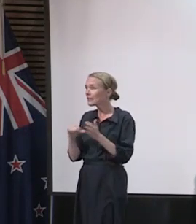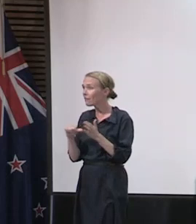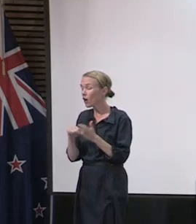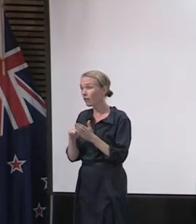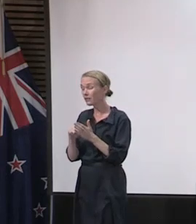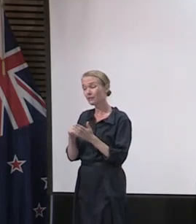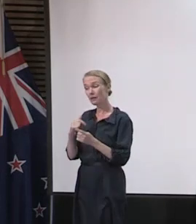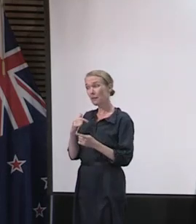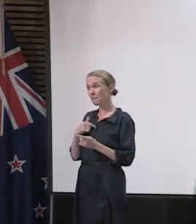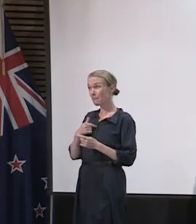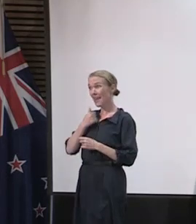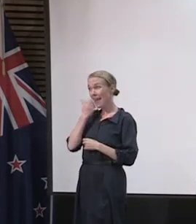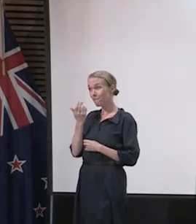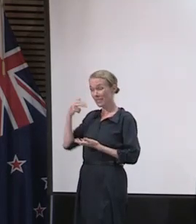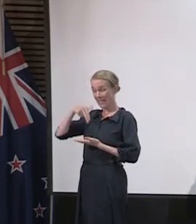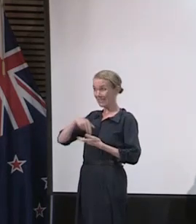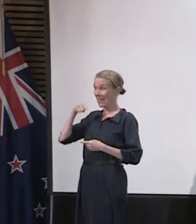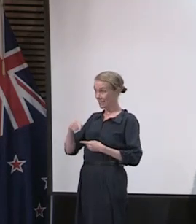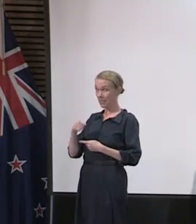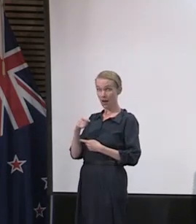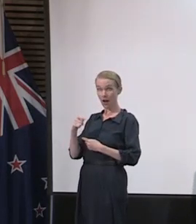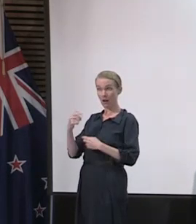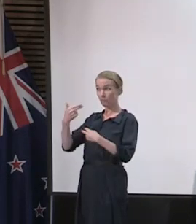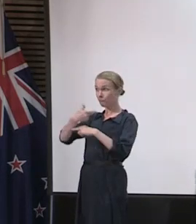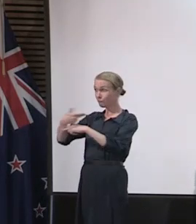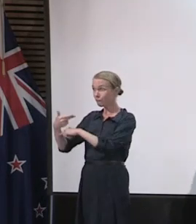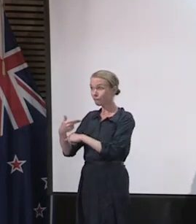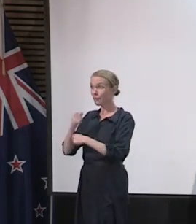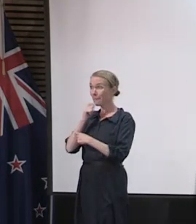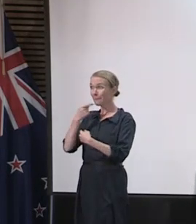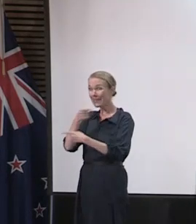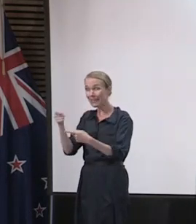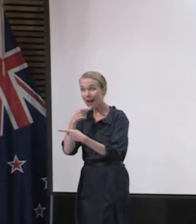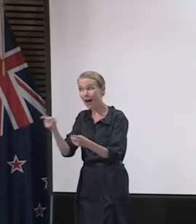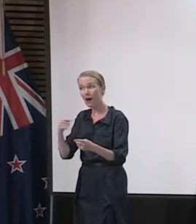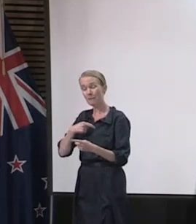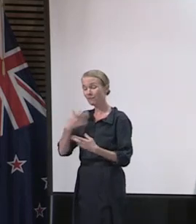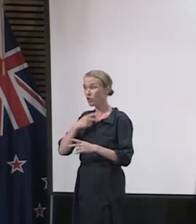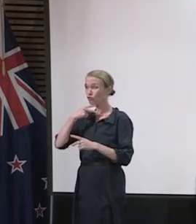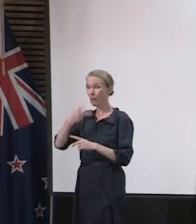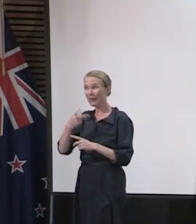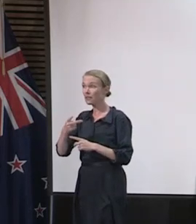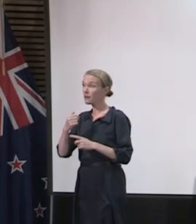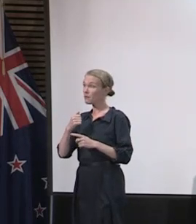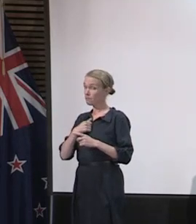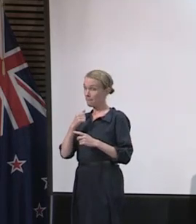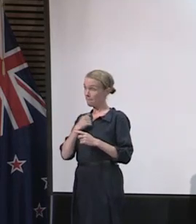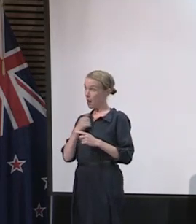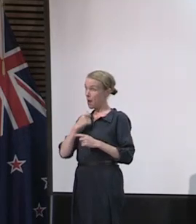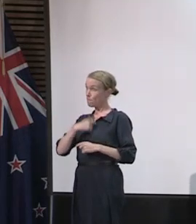acknowledge that. Because I have seen it up close. I have colleagues and friends who have gone through funeral and